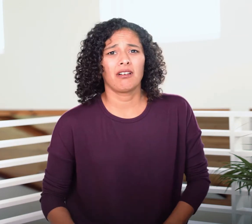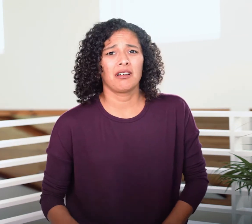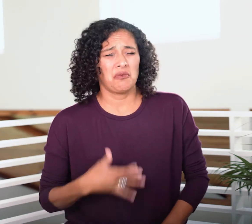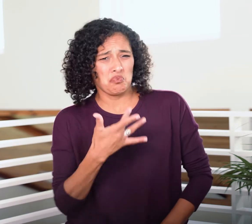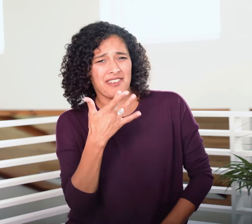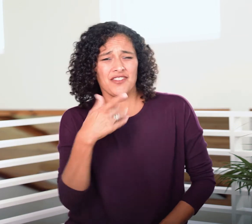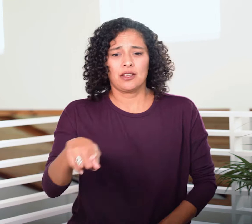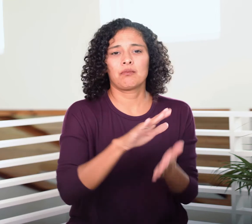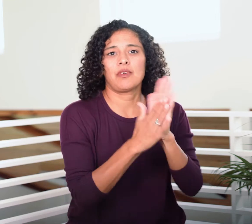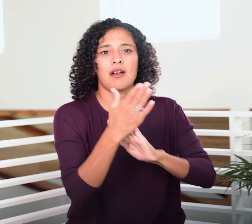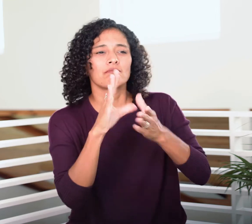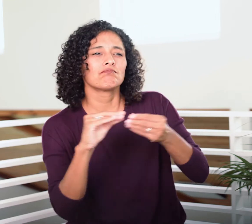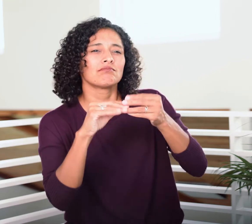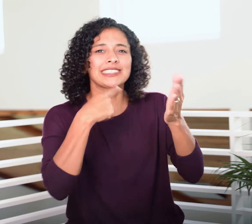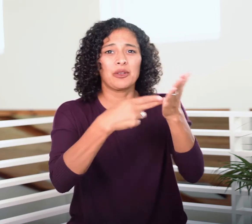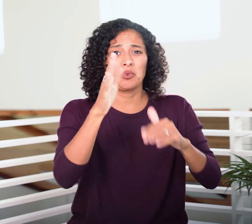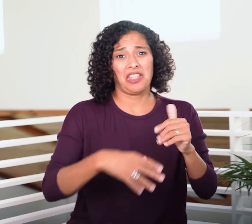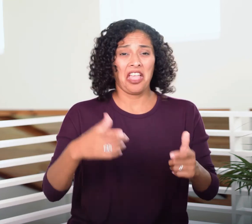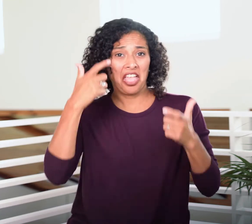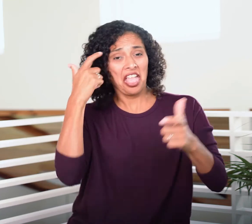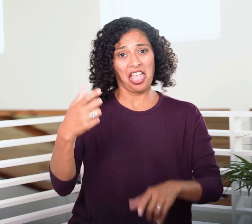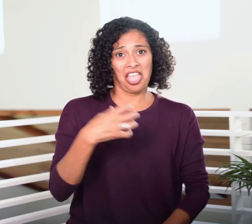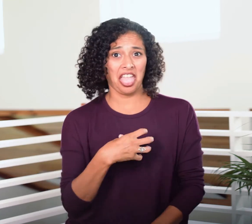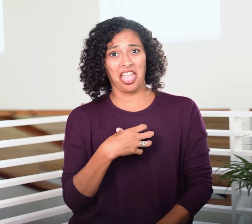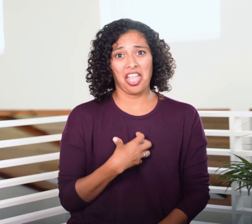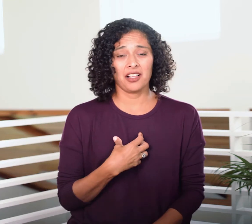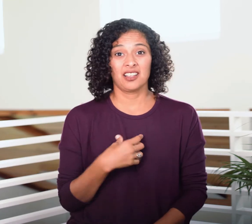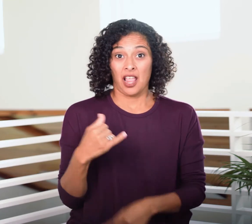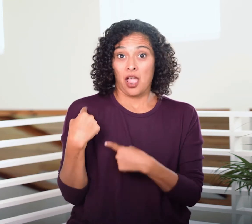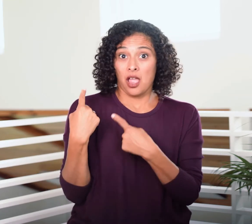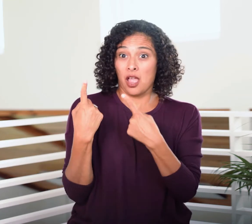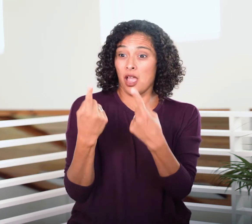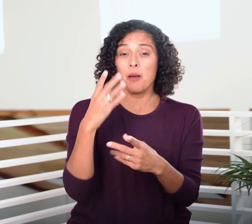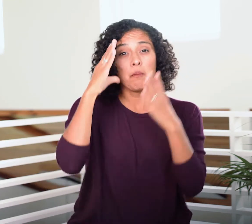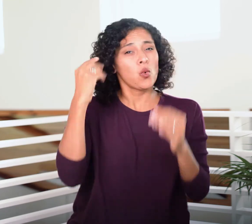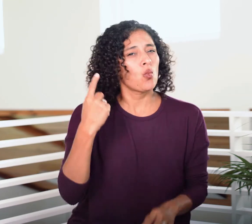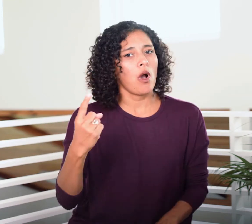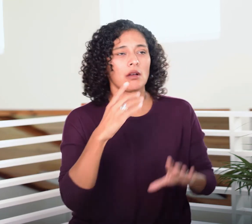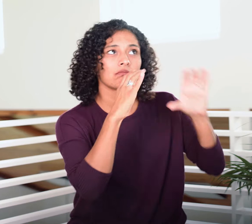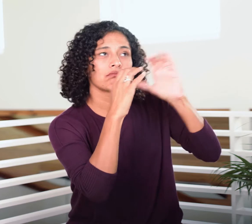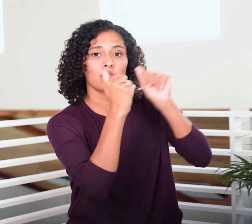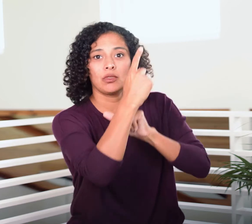It’s better to be a truth-teller than an entitled complainer! Up to this point, Moses has been the only one communicating